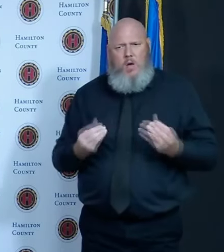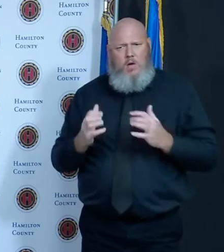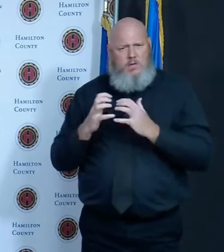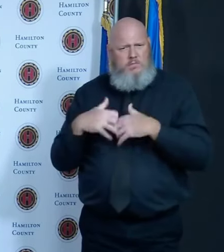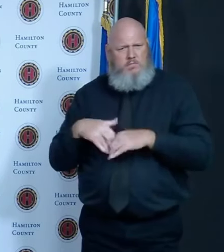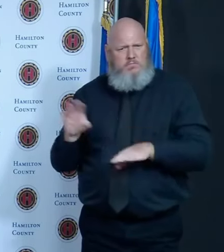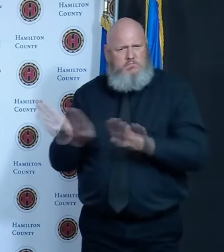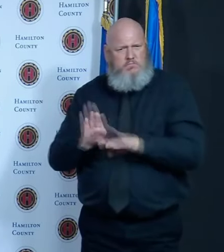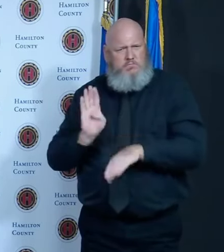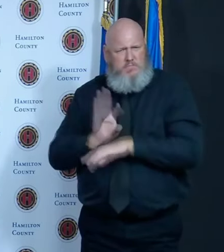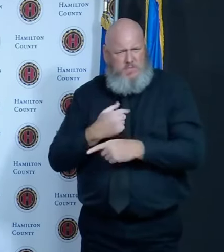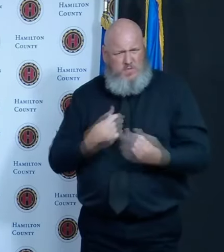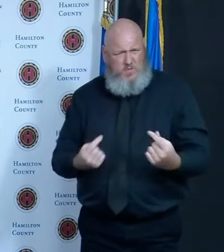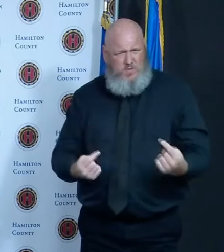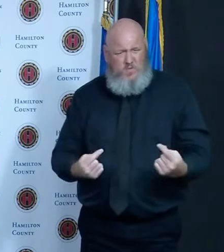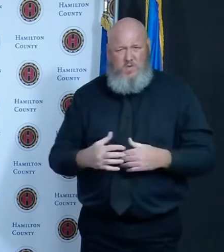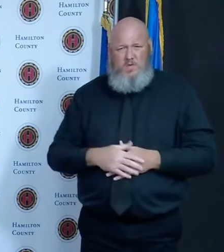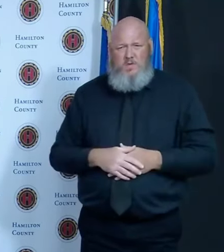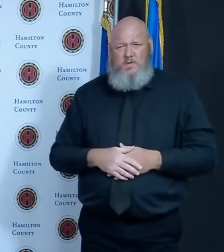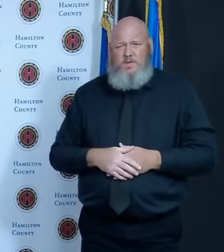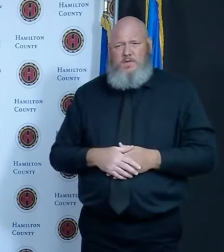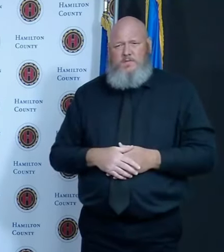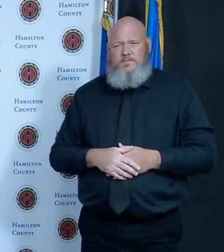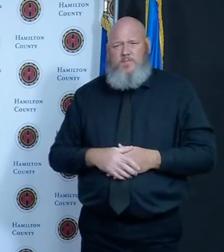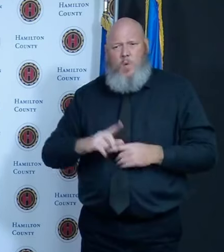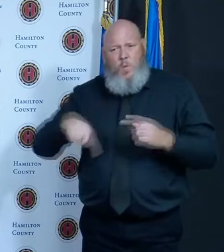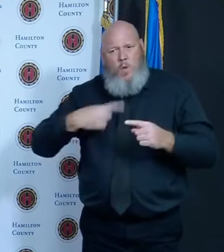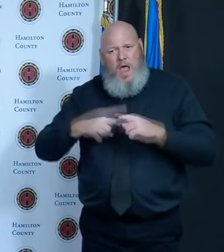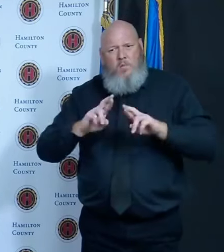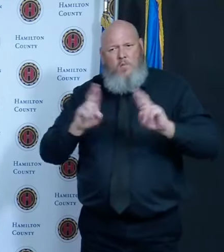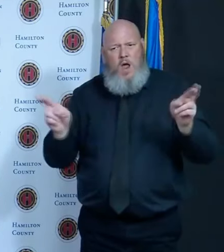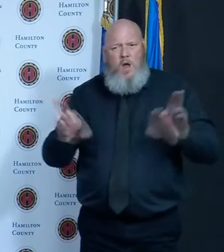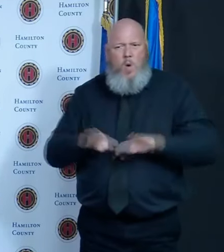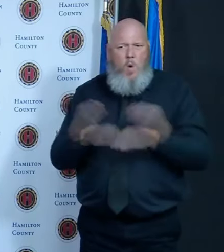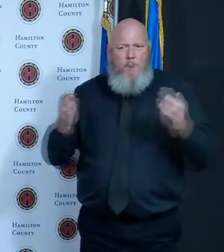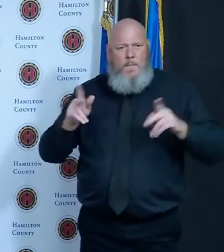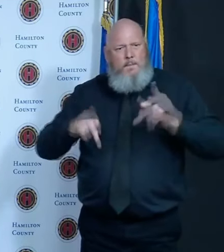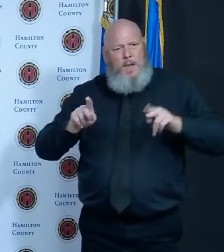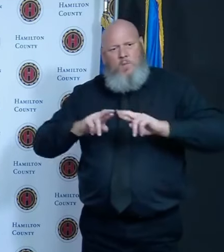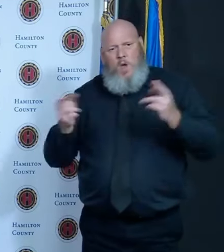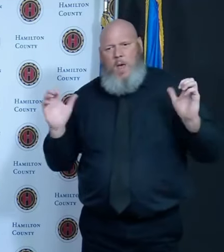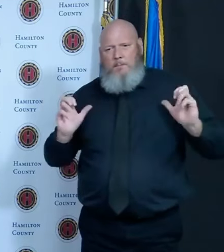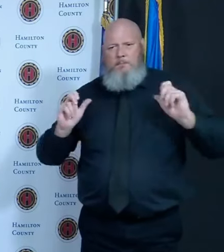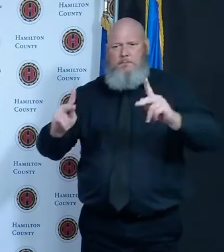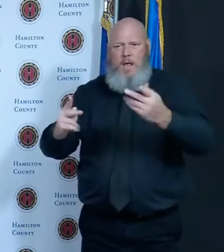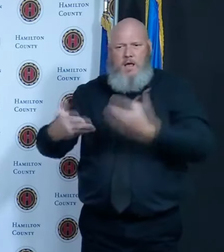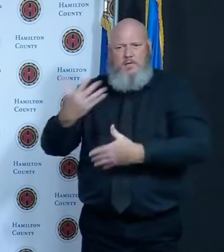there's a lot of angst and people want to want to jump back in I would say in